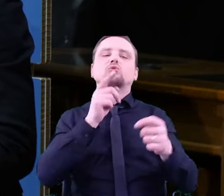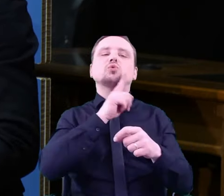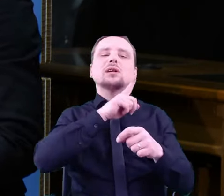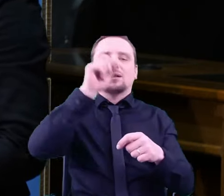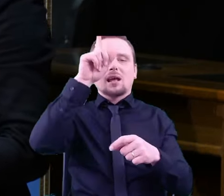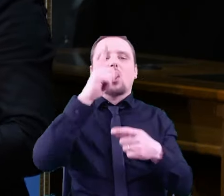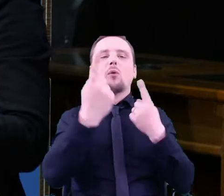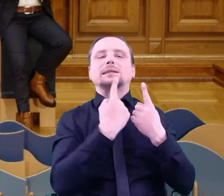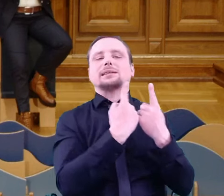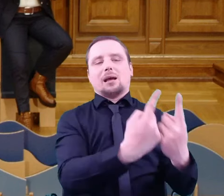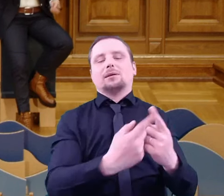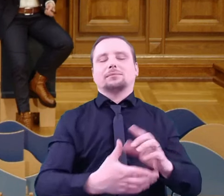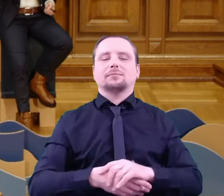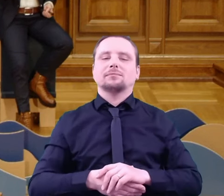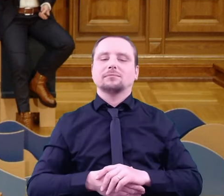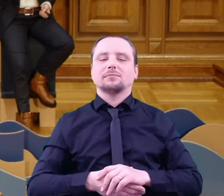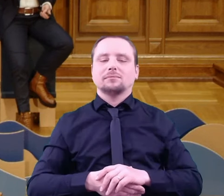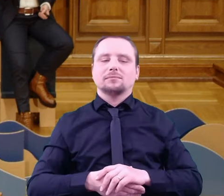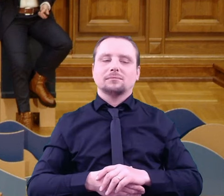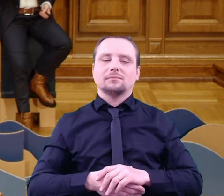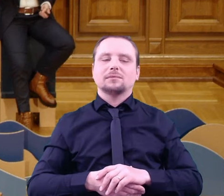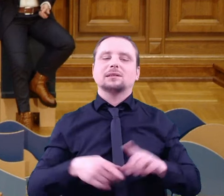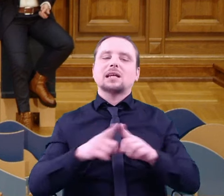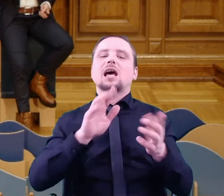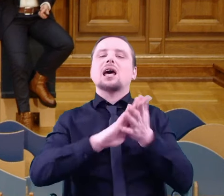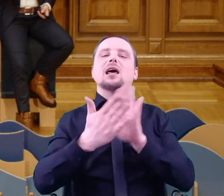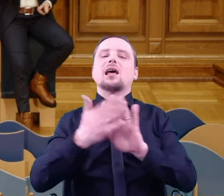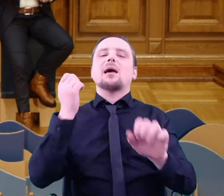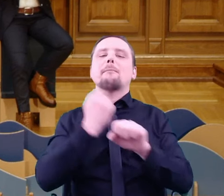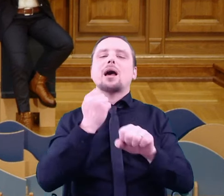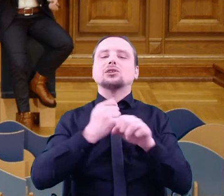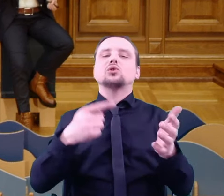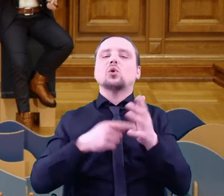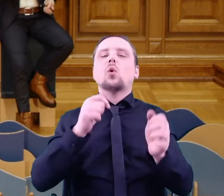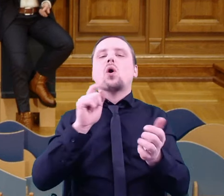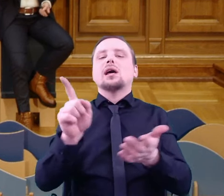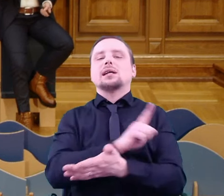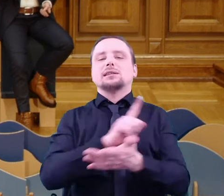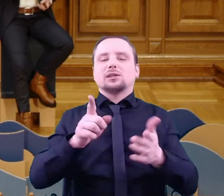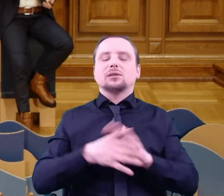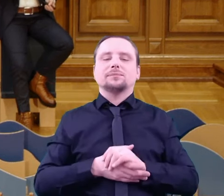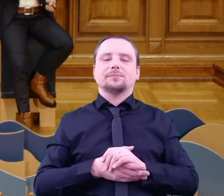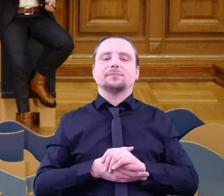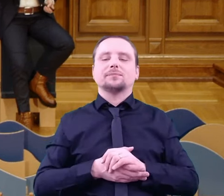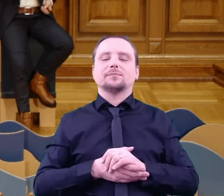With regards to the labor market, there is a risk that a significant number of professions